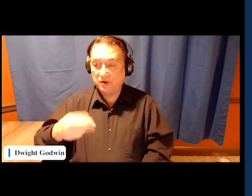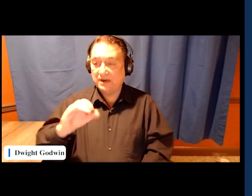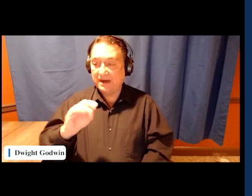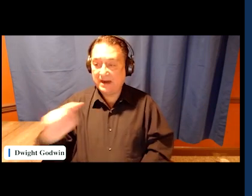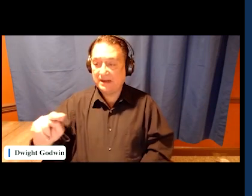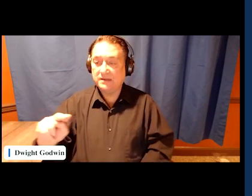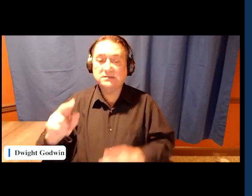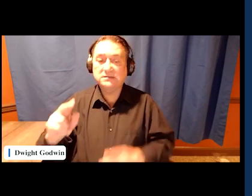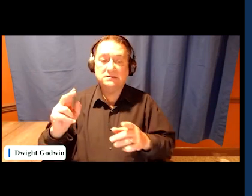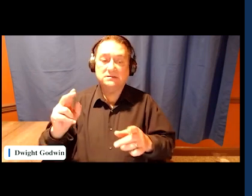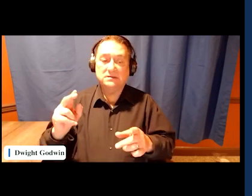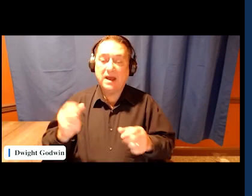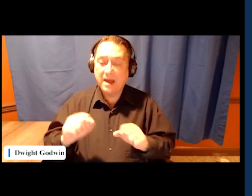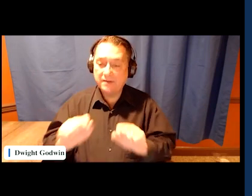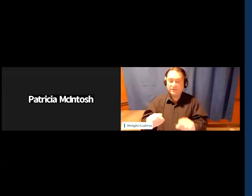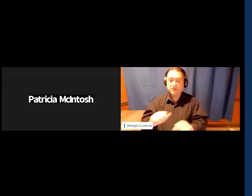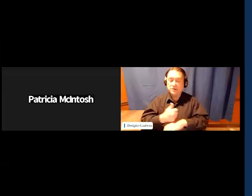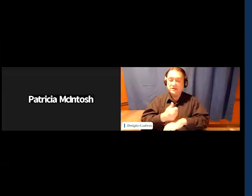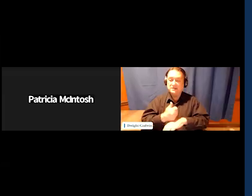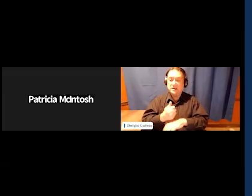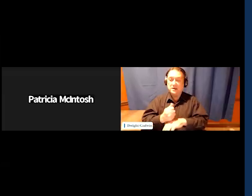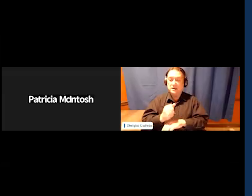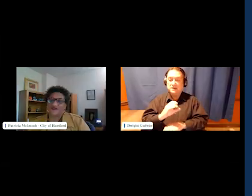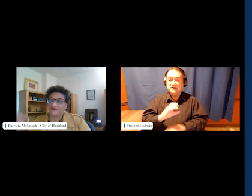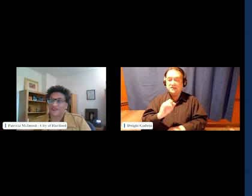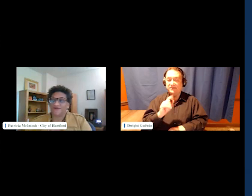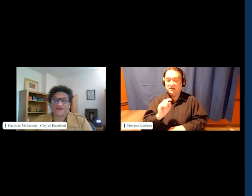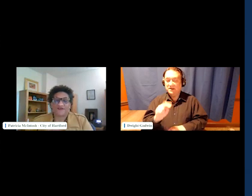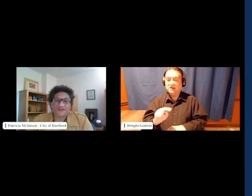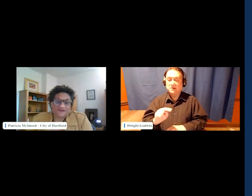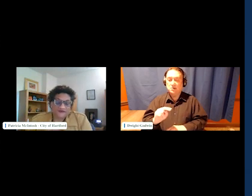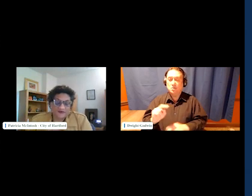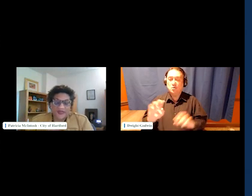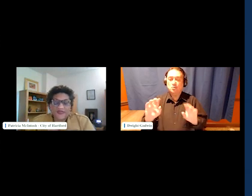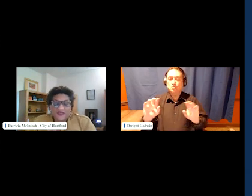with establishing a civilian crisis response team, and using peers in this format.